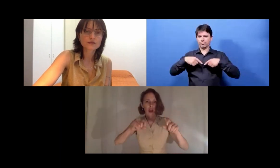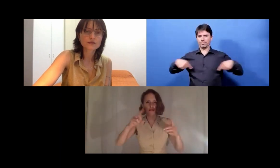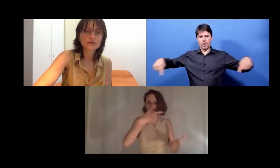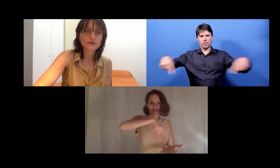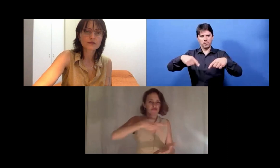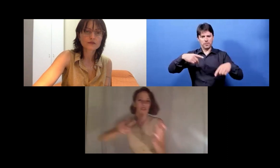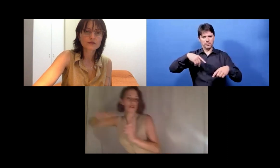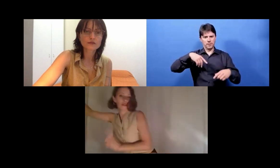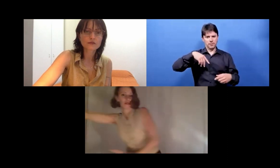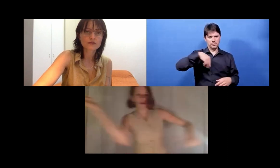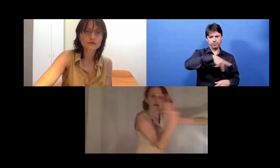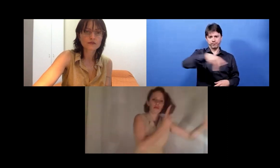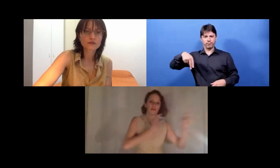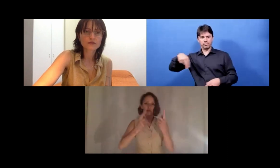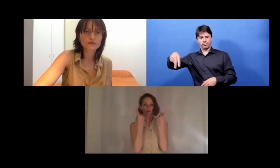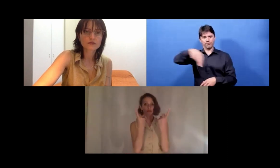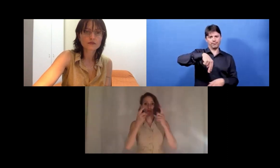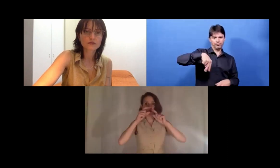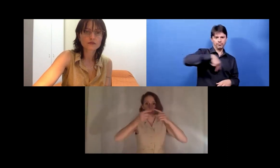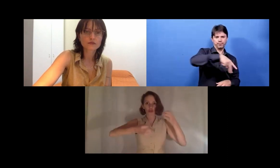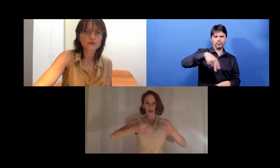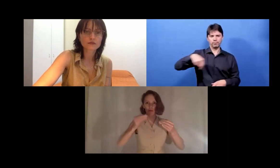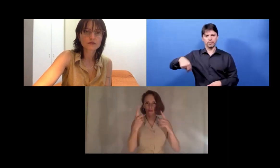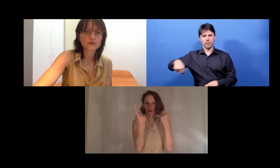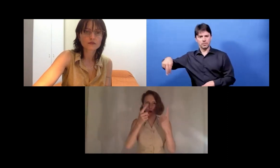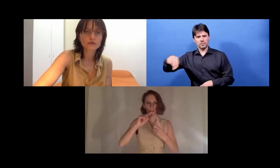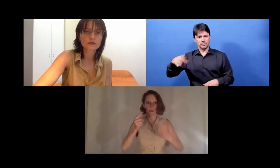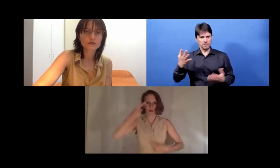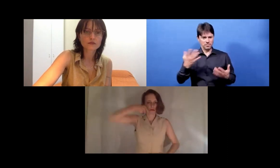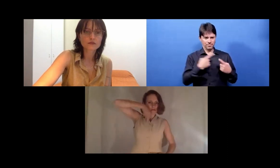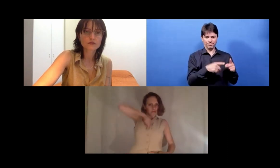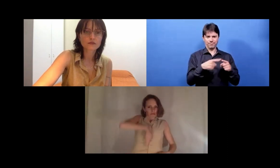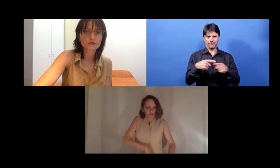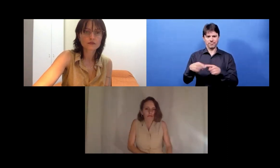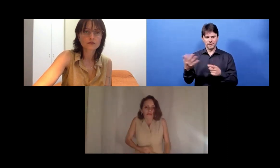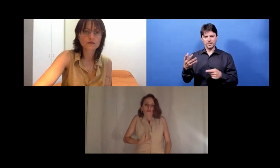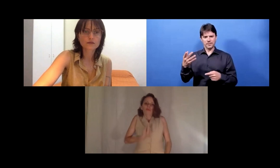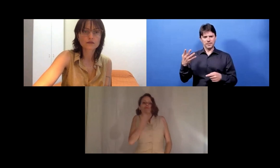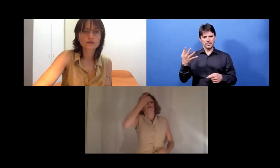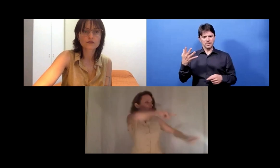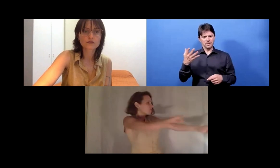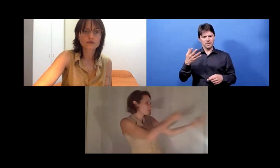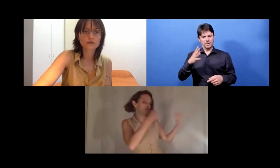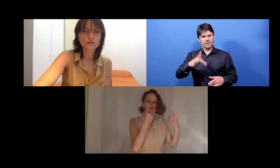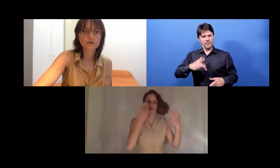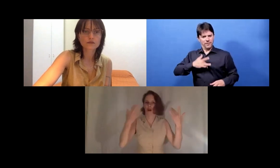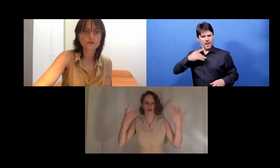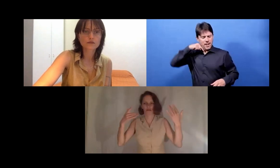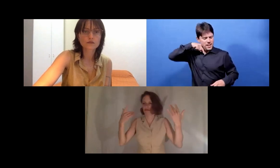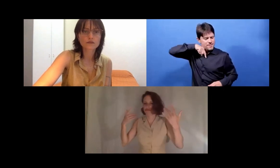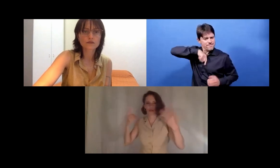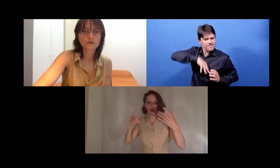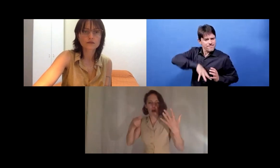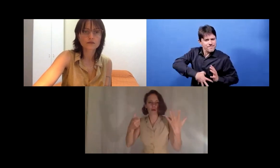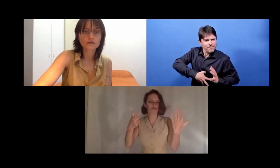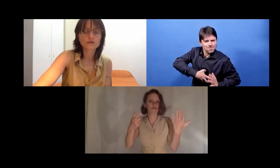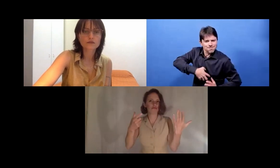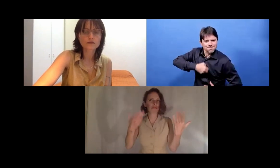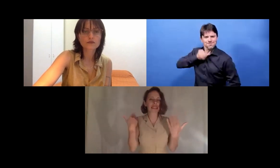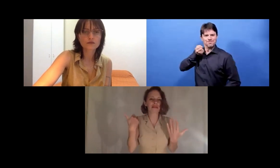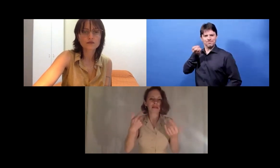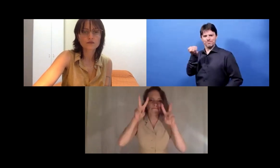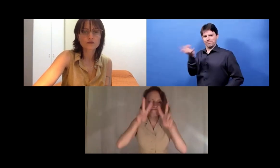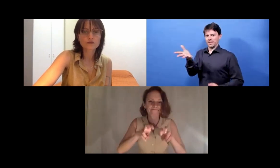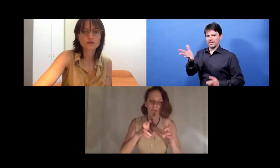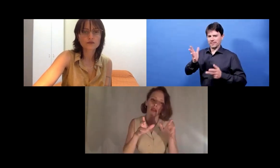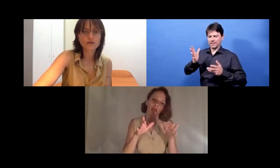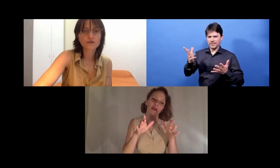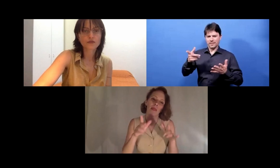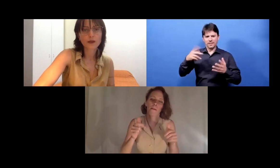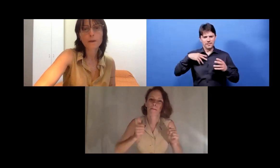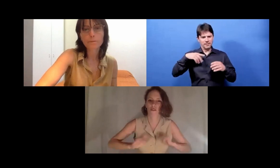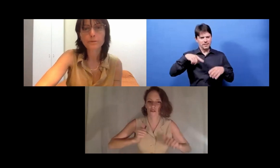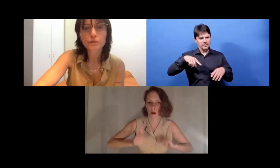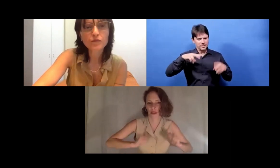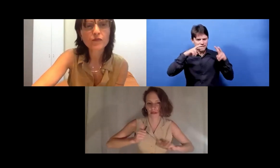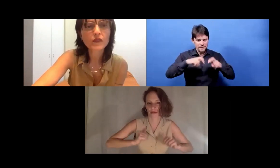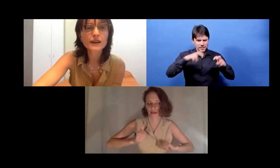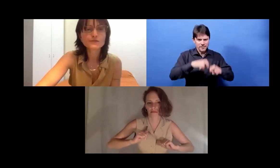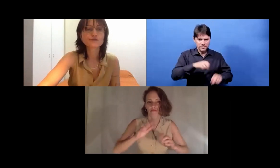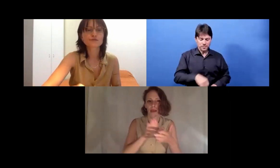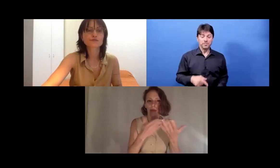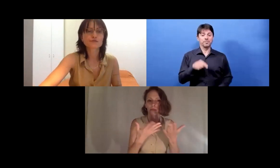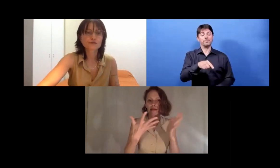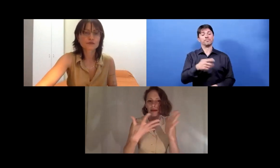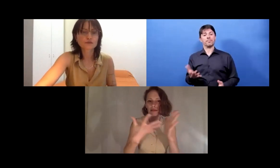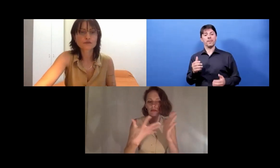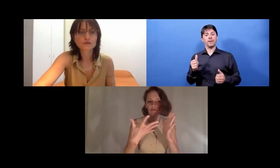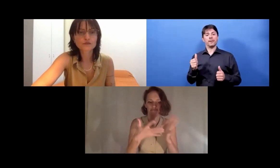It's another dimension of the same principle. If you see me move right now. I combine sign and dance.